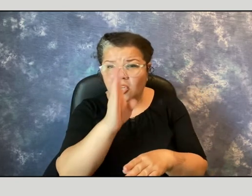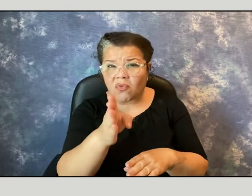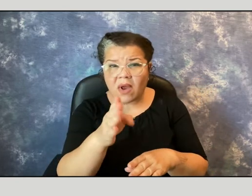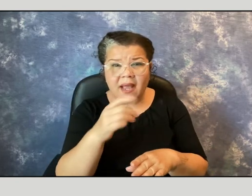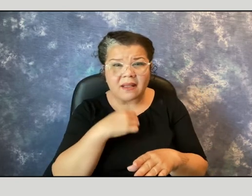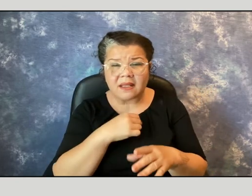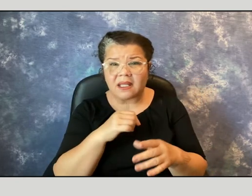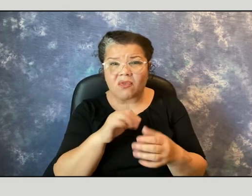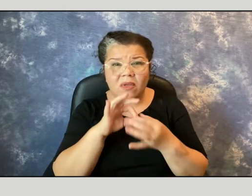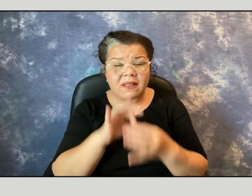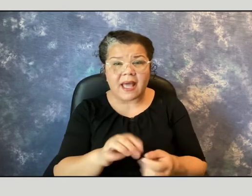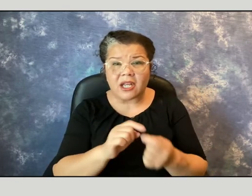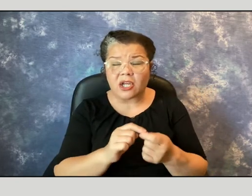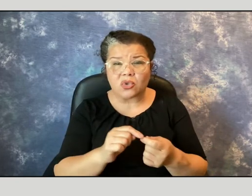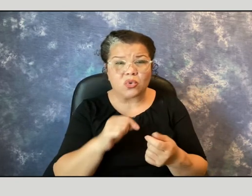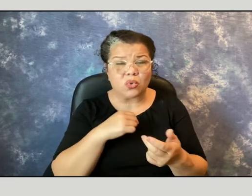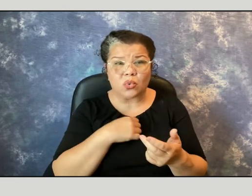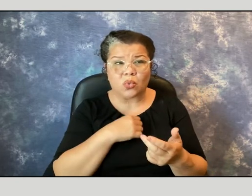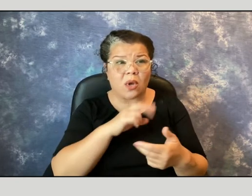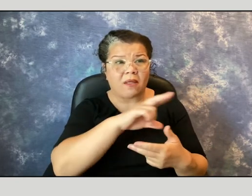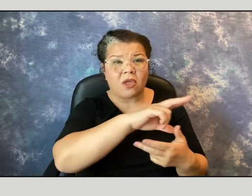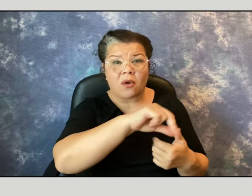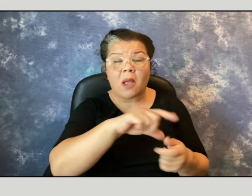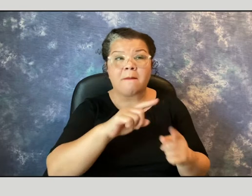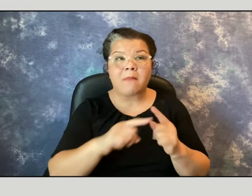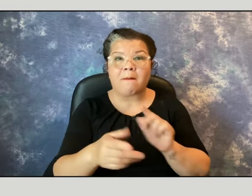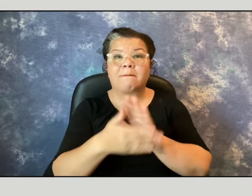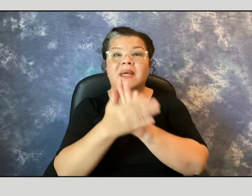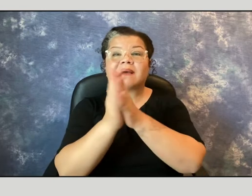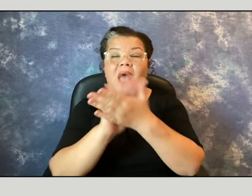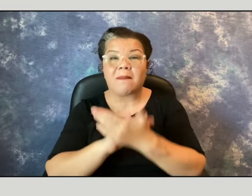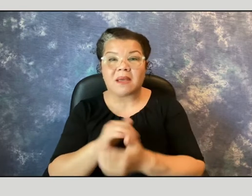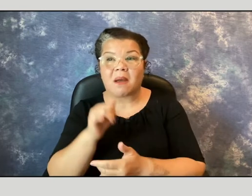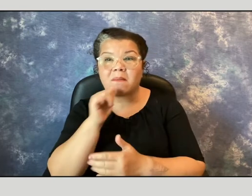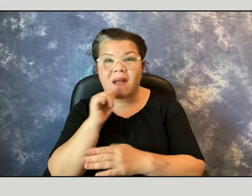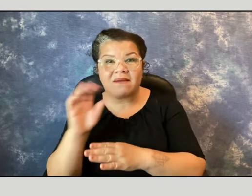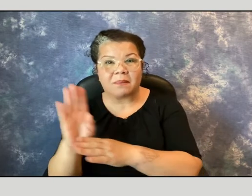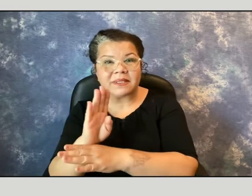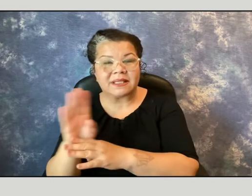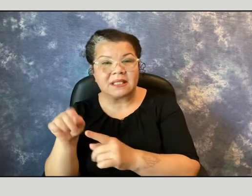It has to do more with privatization and forces that were brewing long before that.